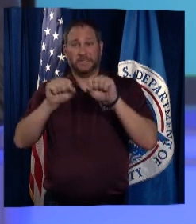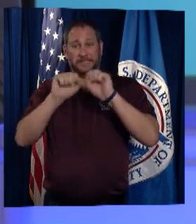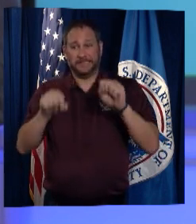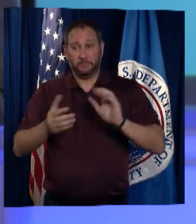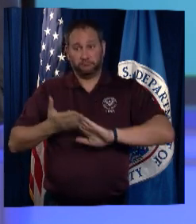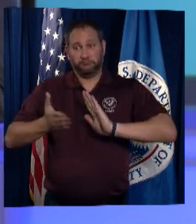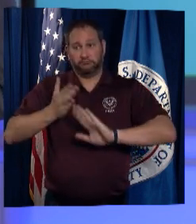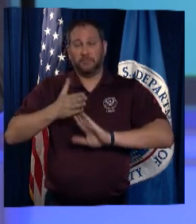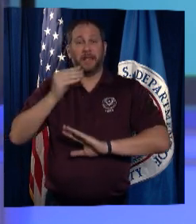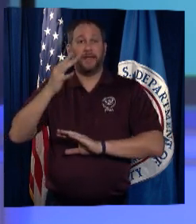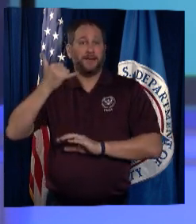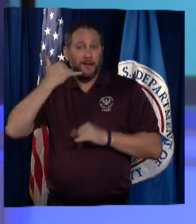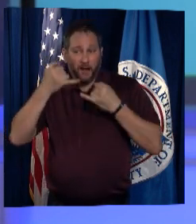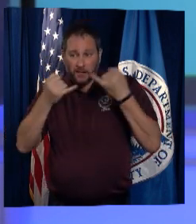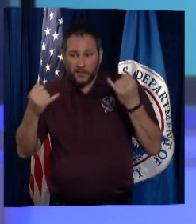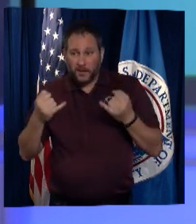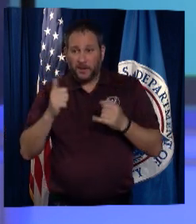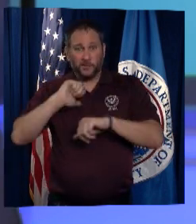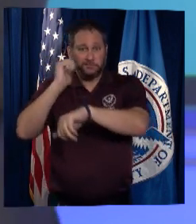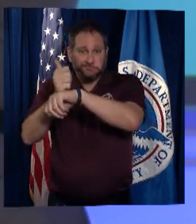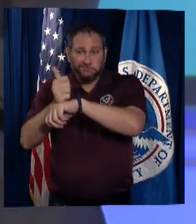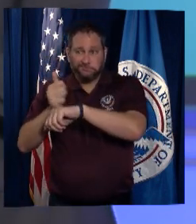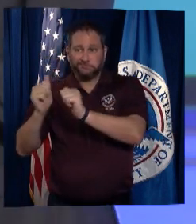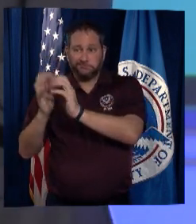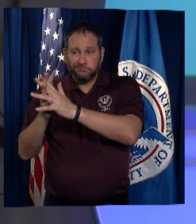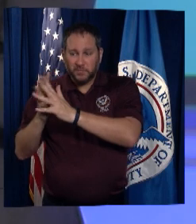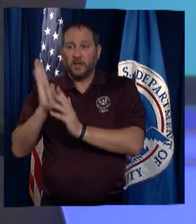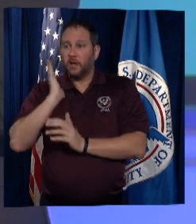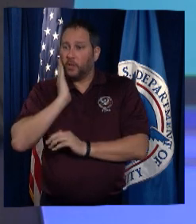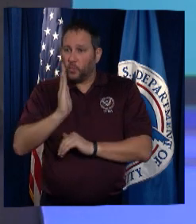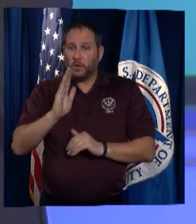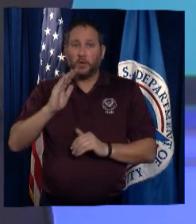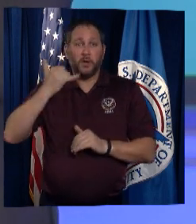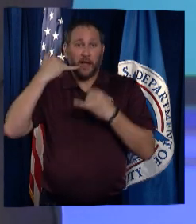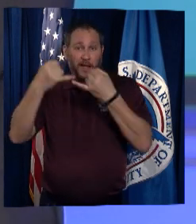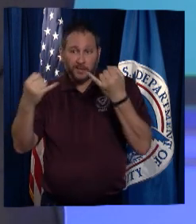we'll work with let's say a dozen relief organizations and volunteers from their